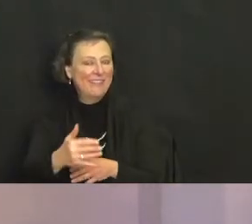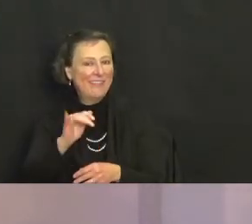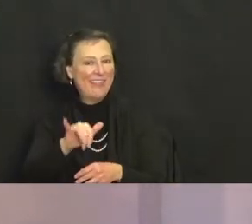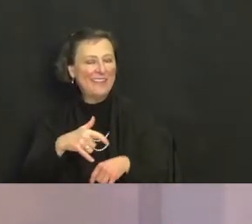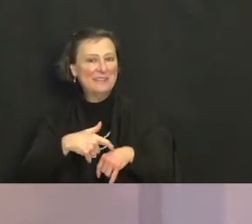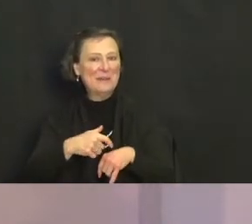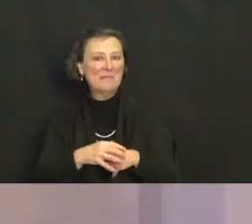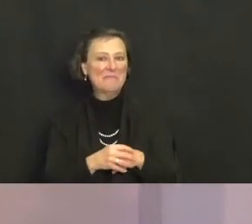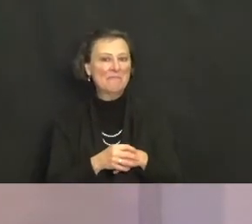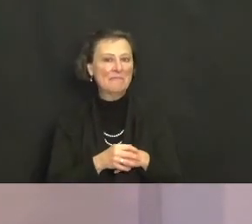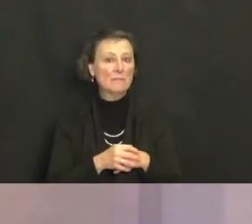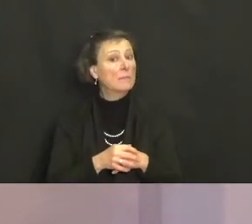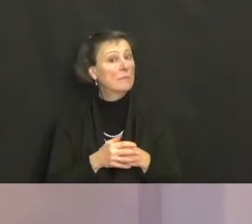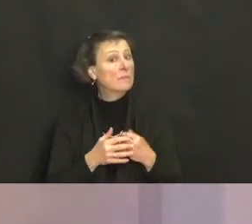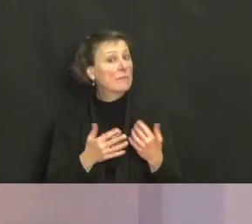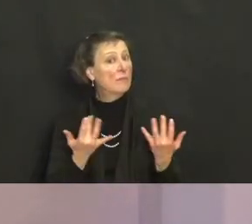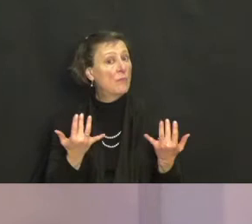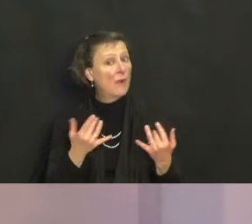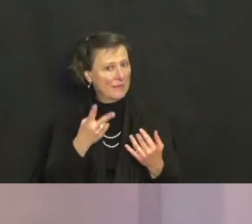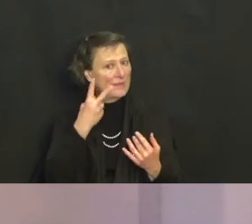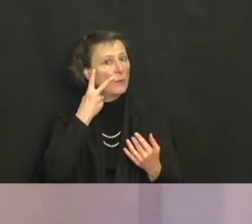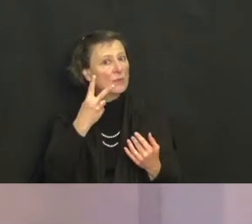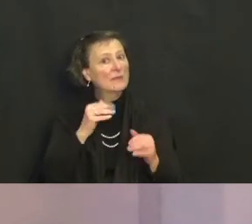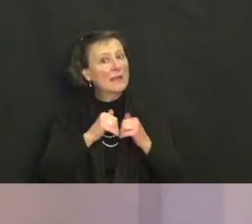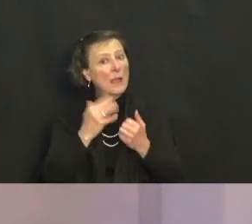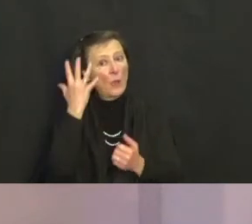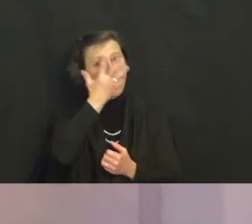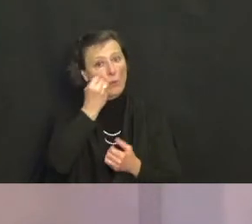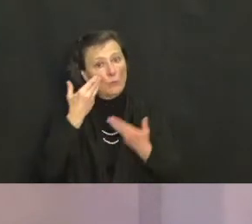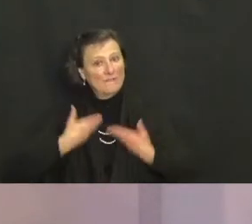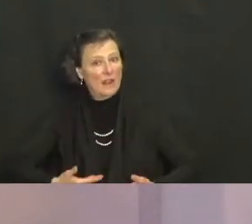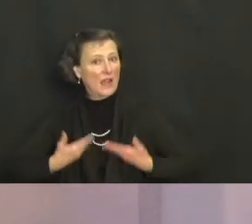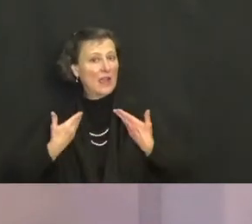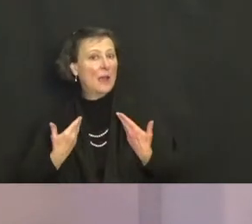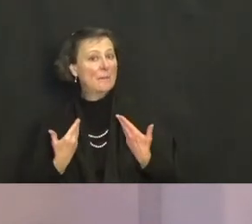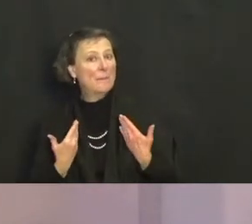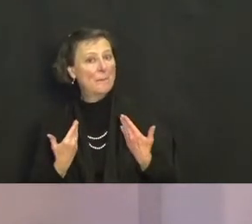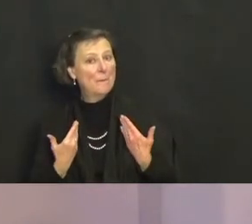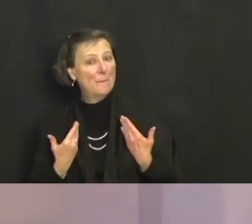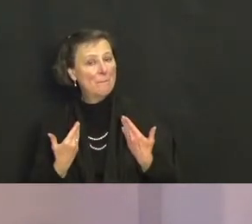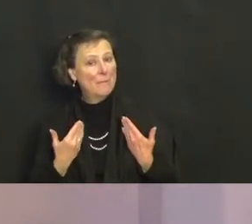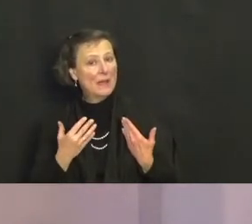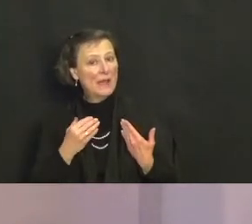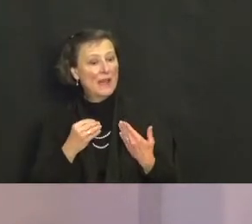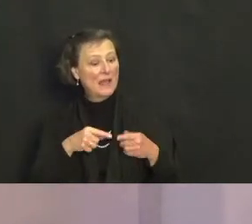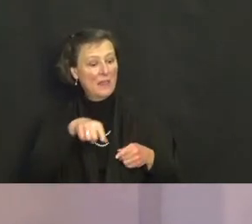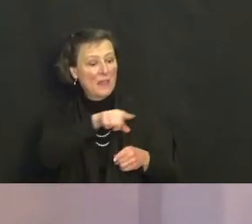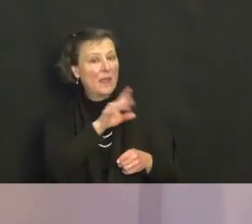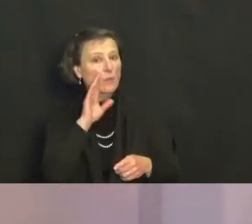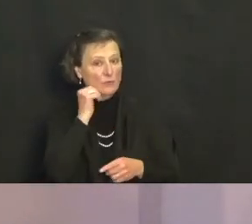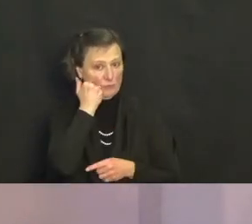Besides, they'll see how beautiful I am and be ashamed.